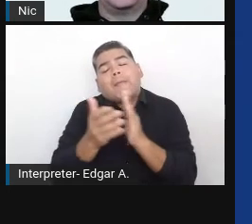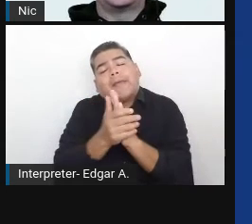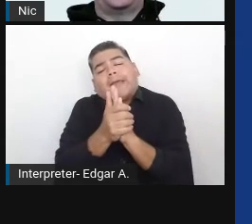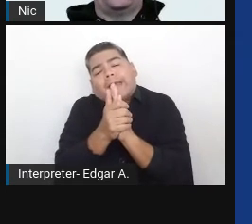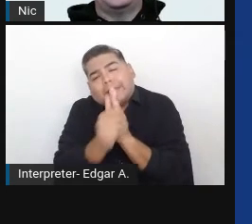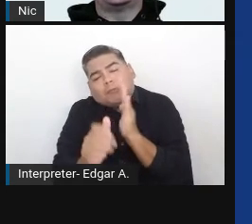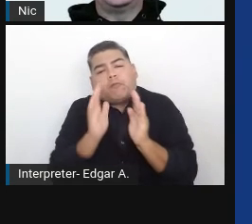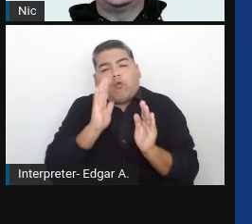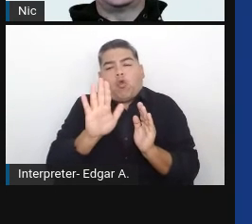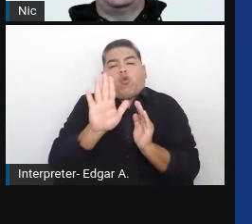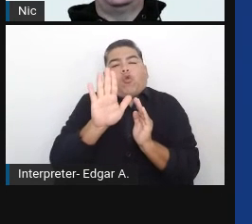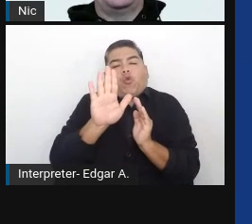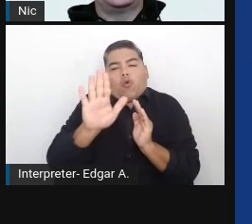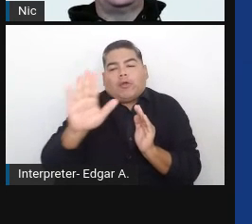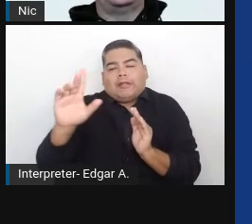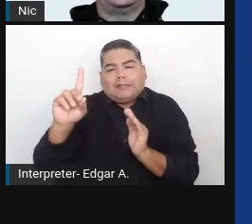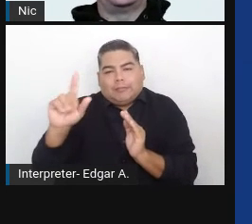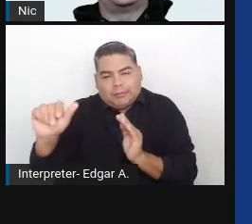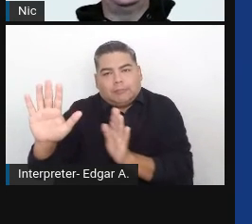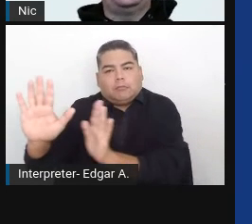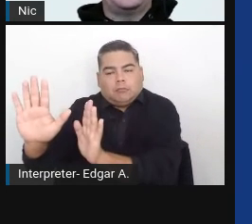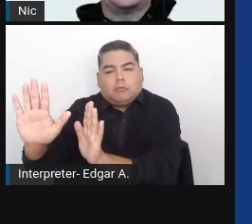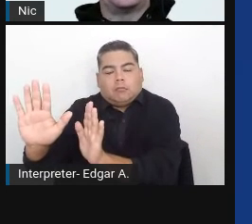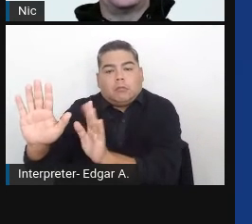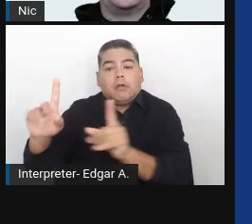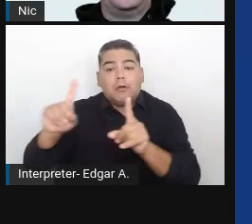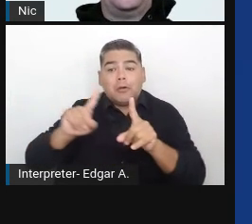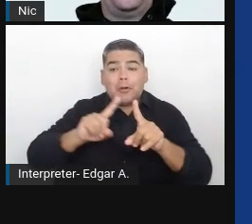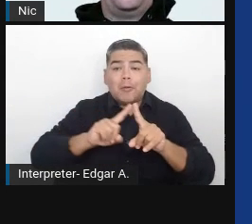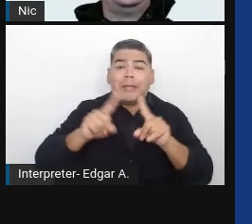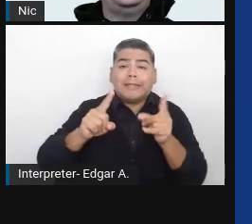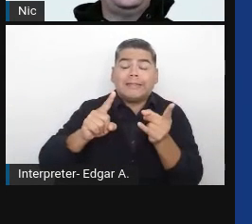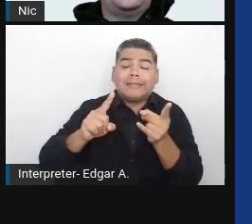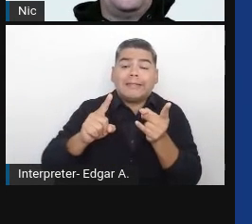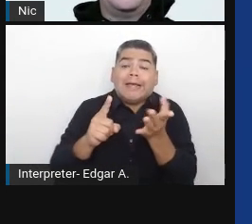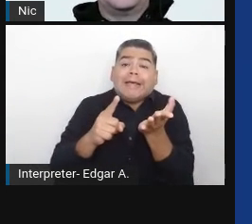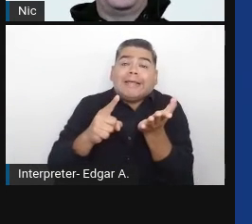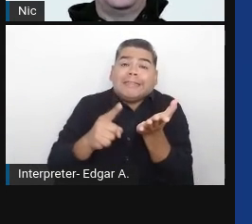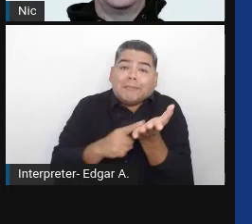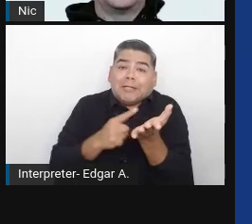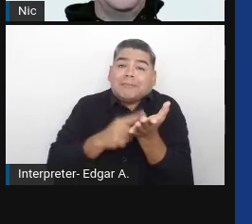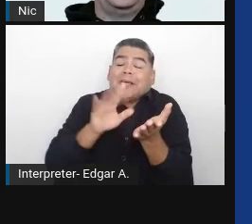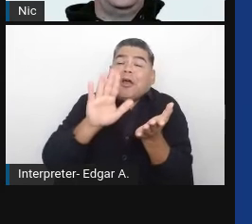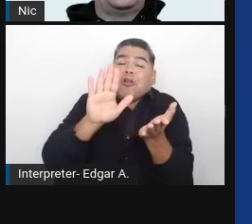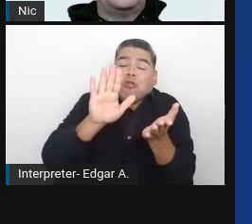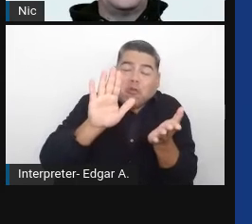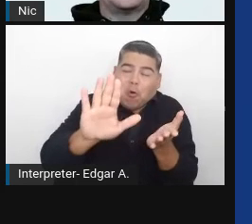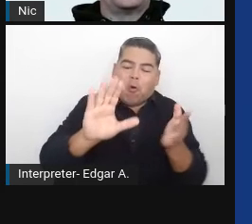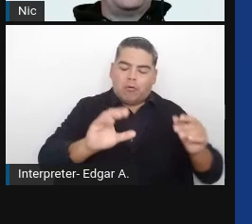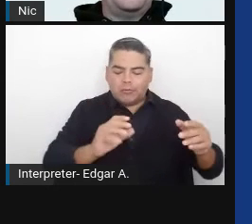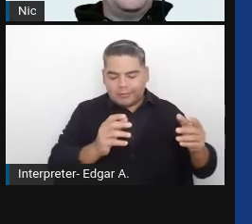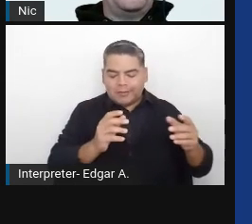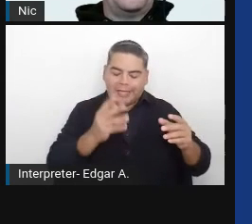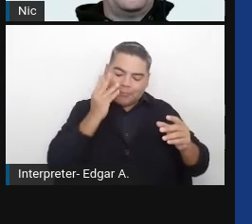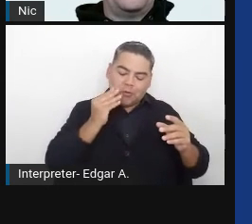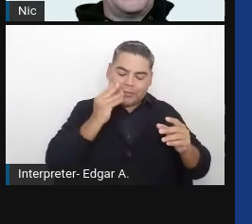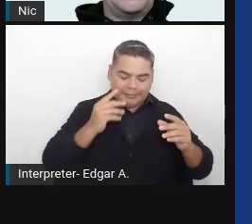In some ways, being disabled makes you the super expert on your own experience, and your voice is very important for that.